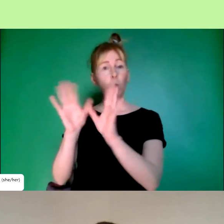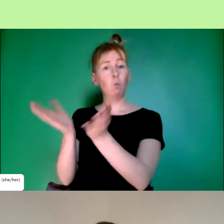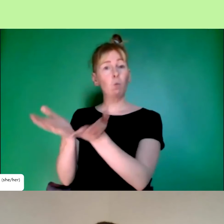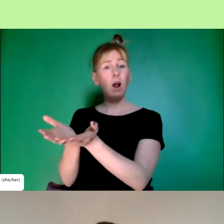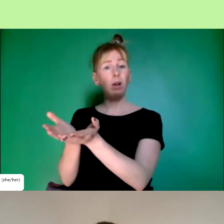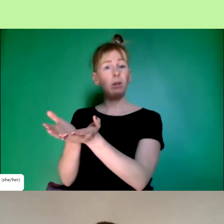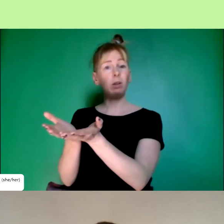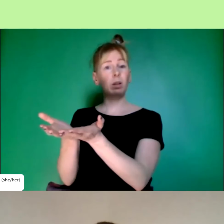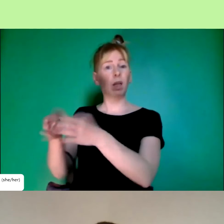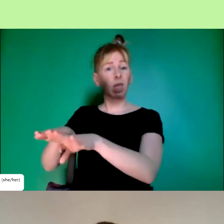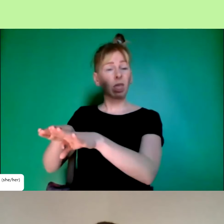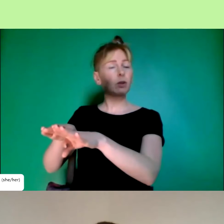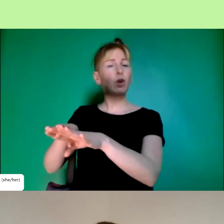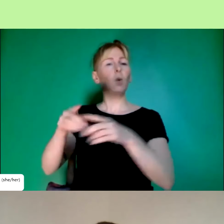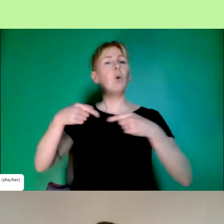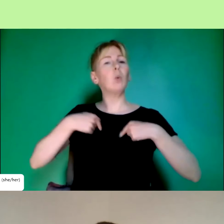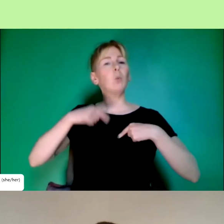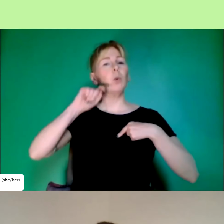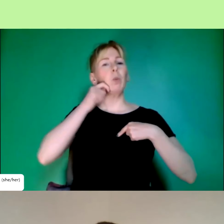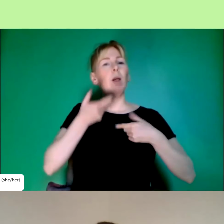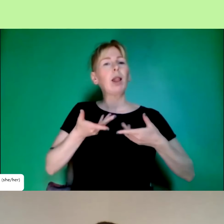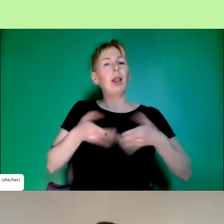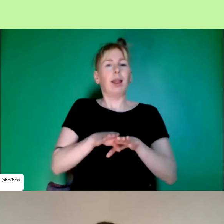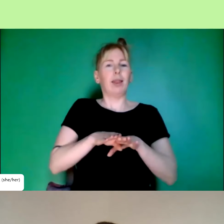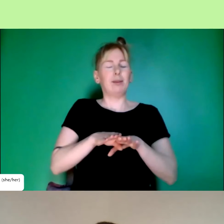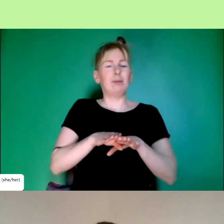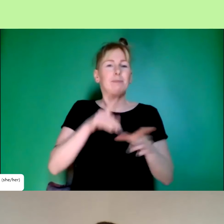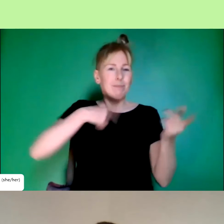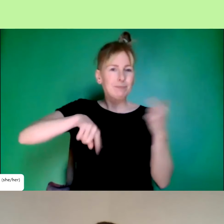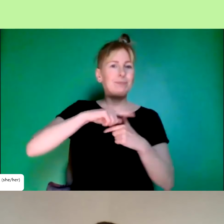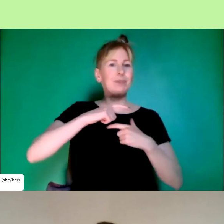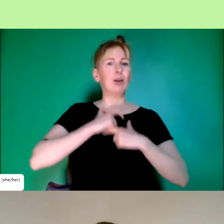the planet, you know, and people keep on thinking the planet is not we, you know, we